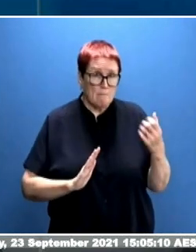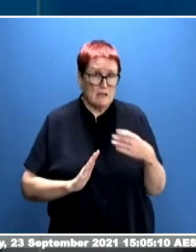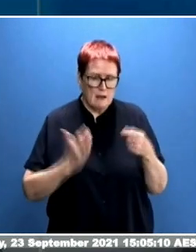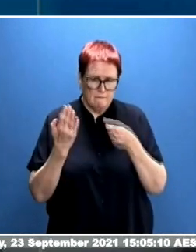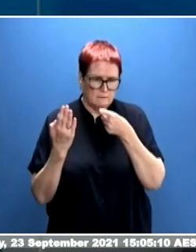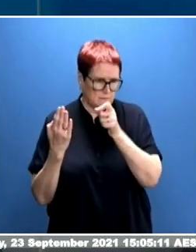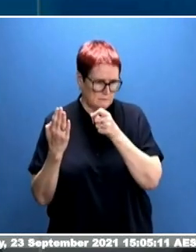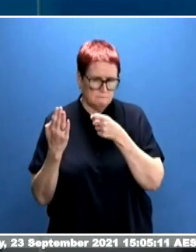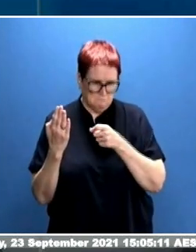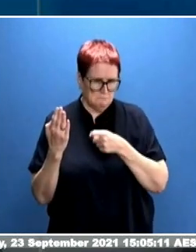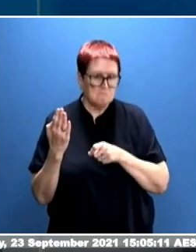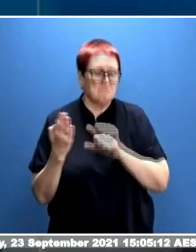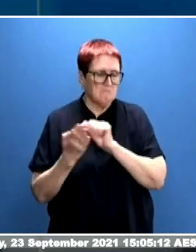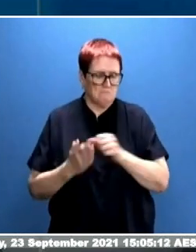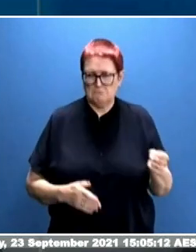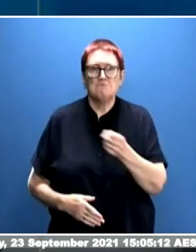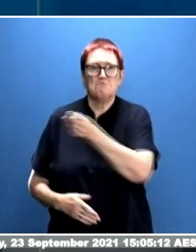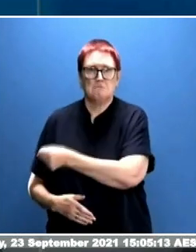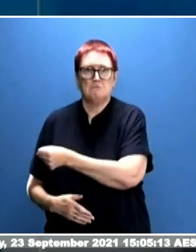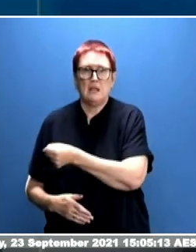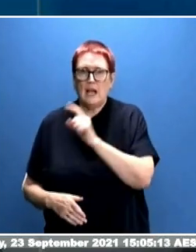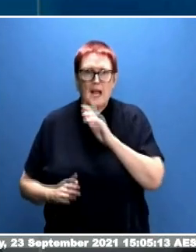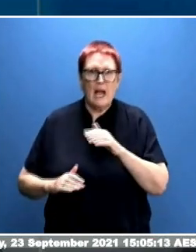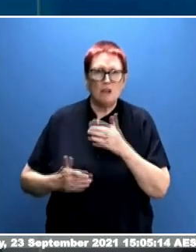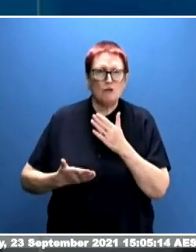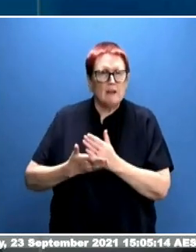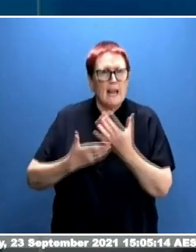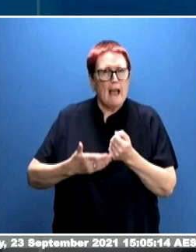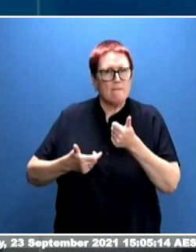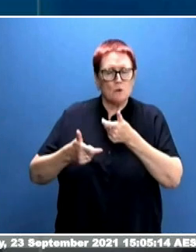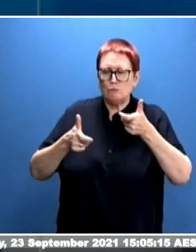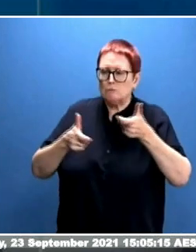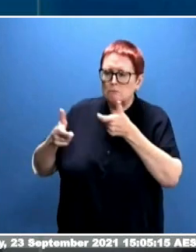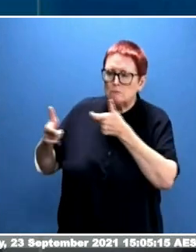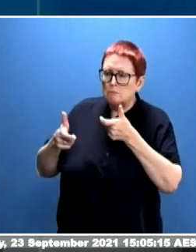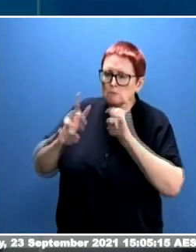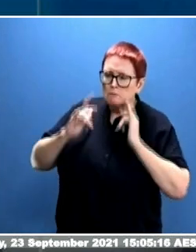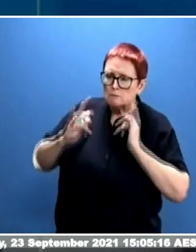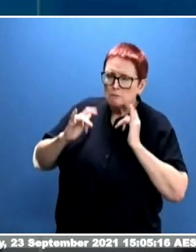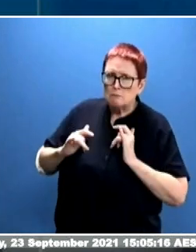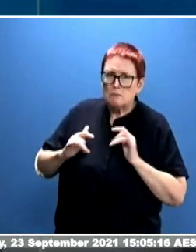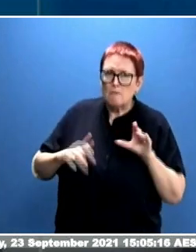that it can be appropriate oversight or application by, for example, a court body.